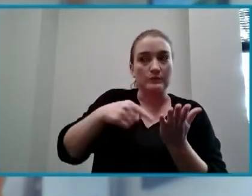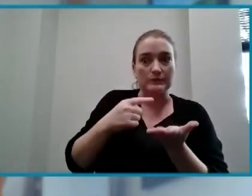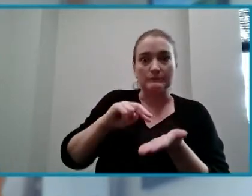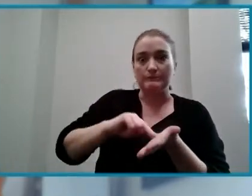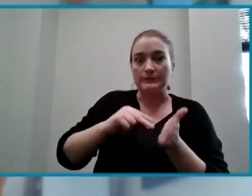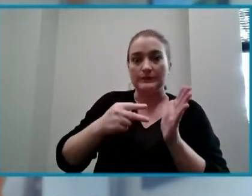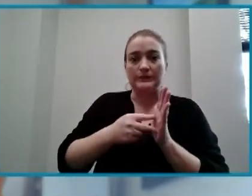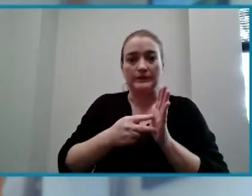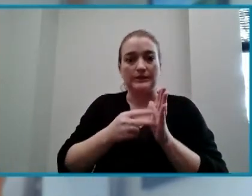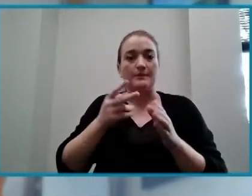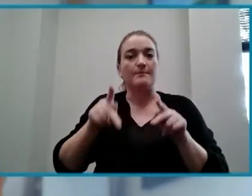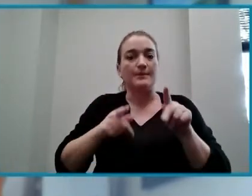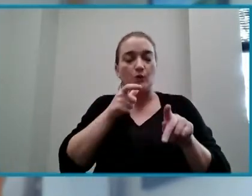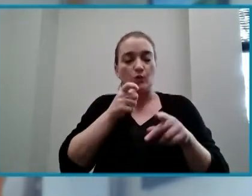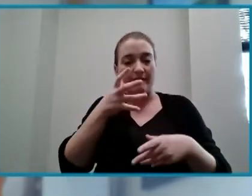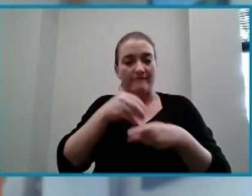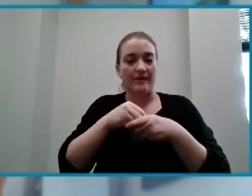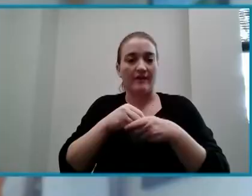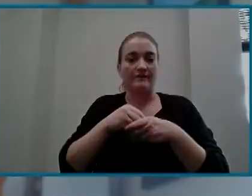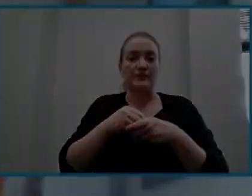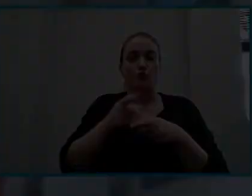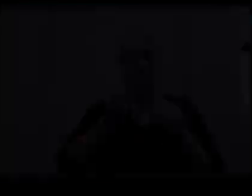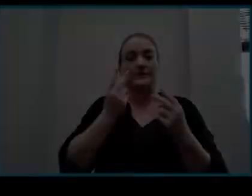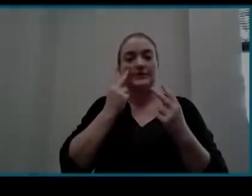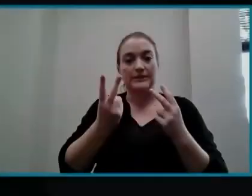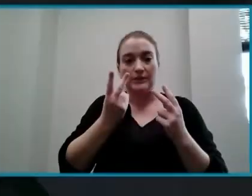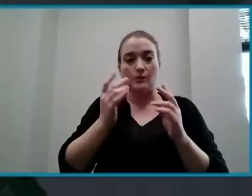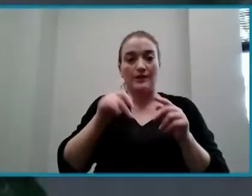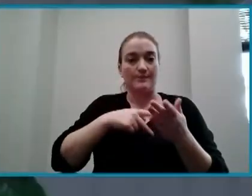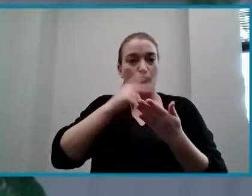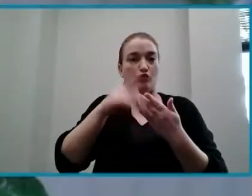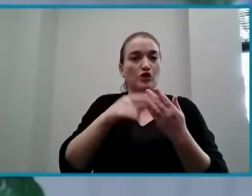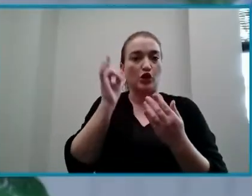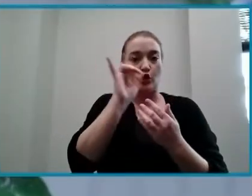um, some visuals from the beginnings of this project. This is the,